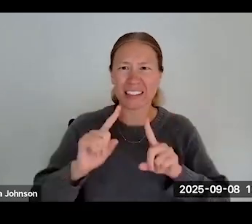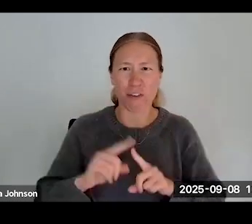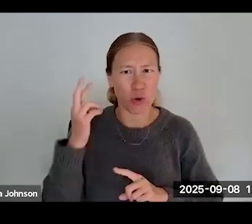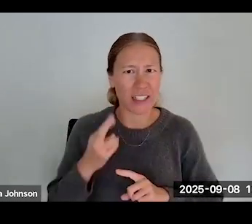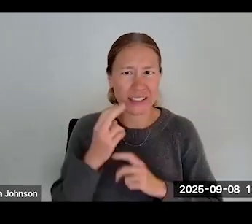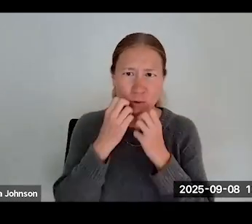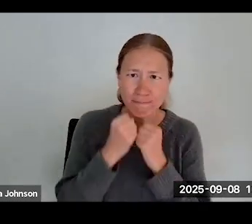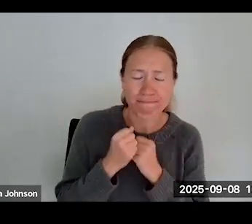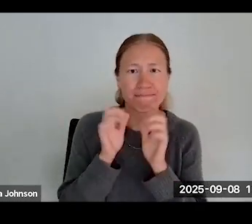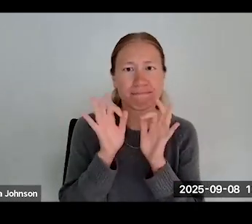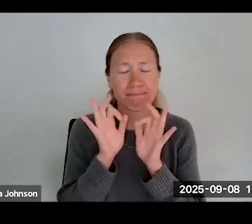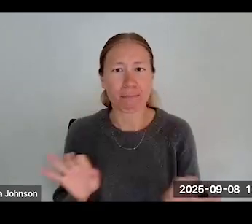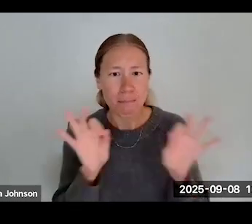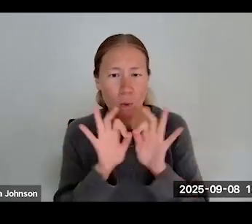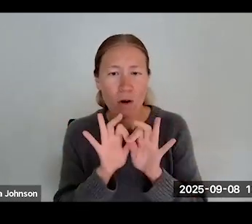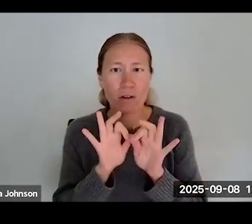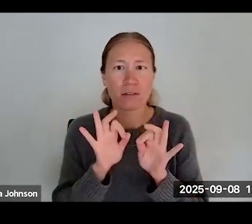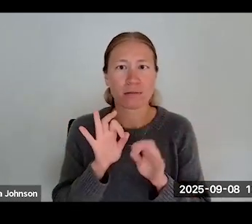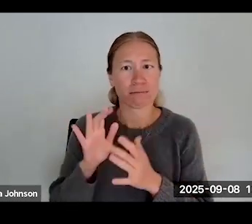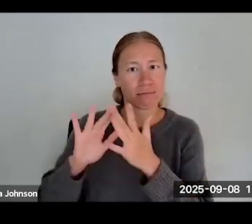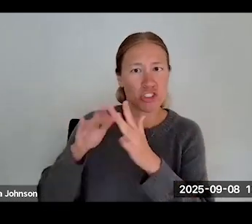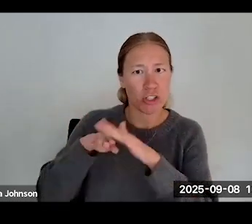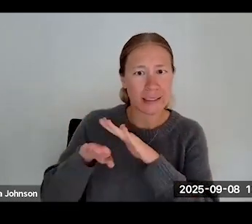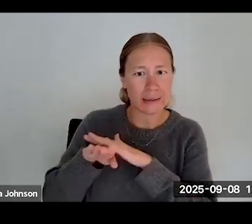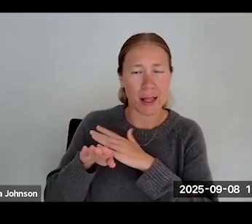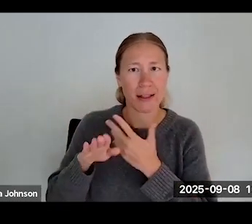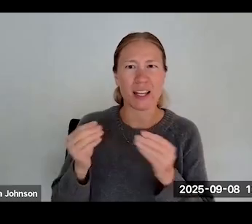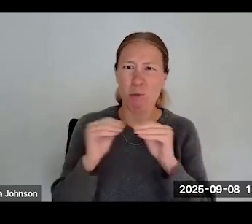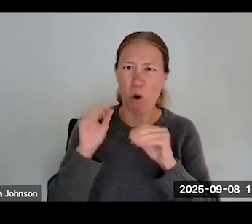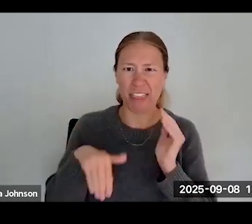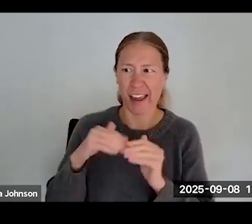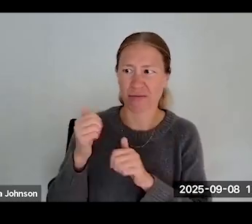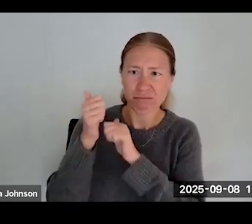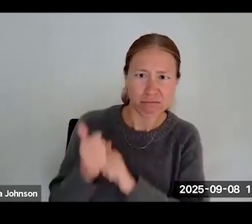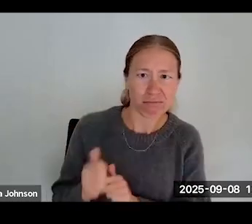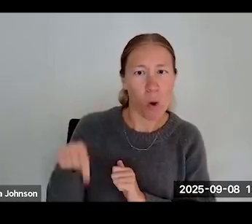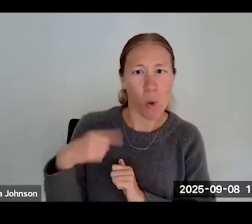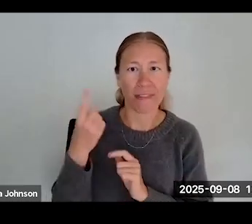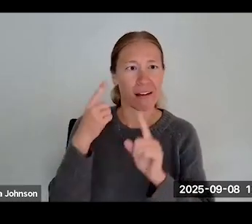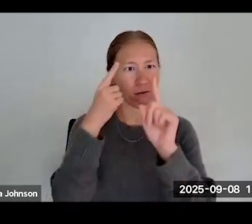go beyond compliance. We are not just here to check boxes. At U of M, our goal is disability inclusion,